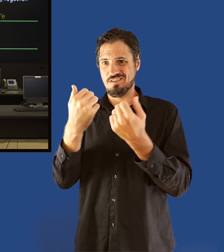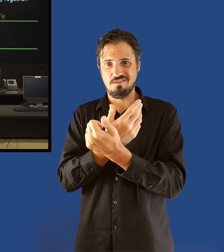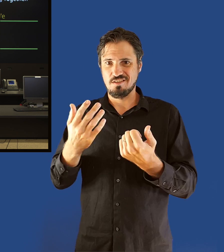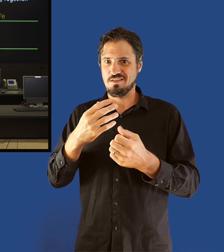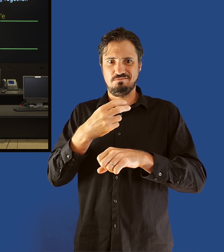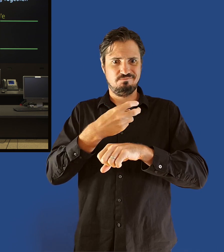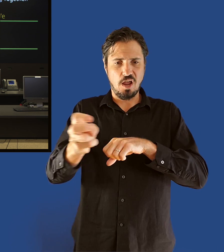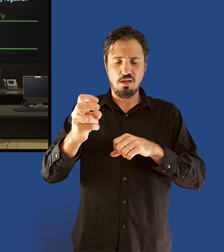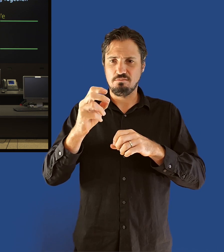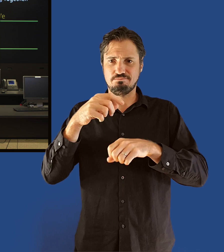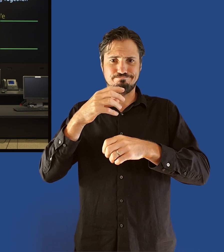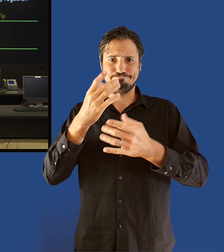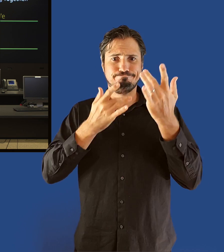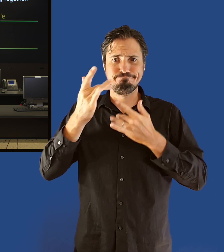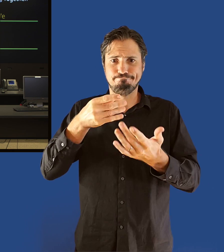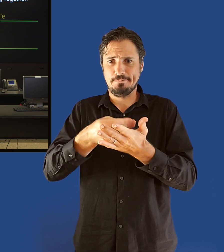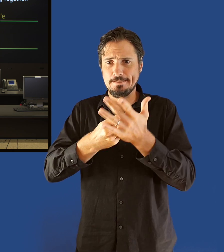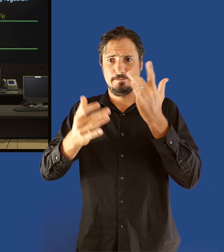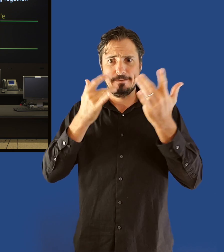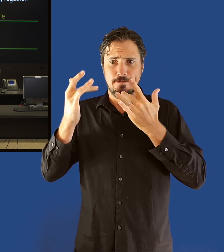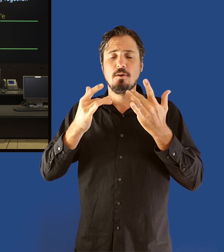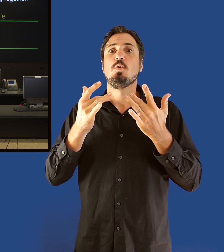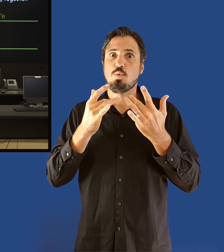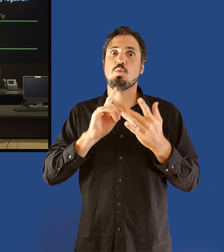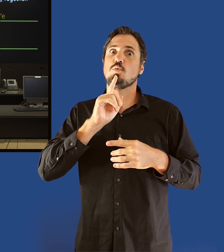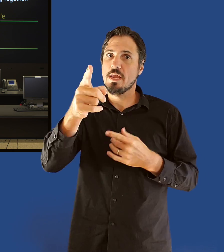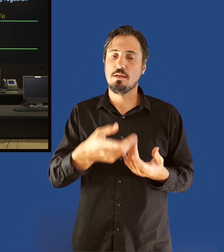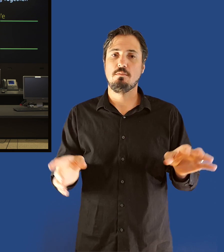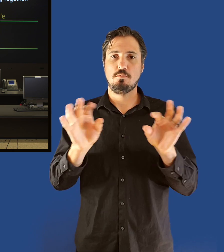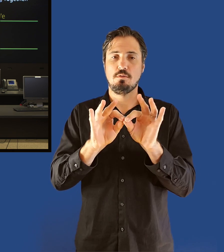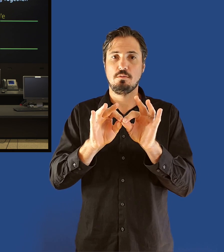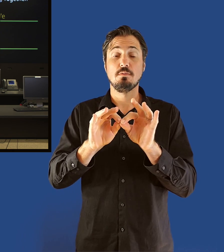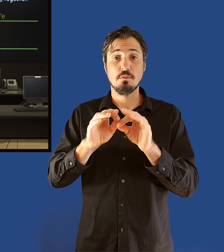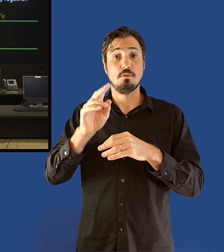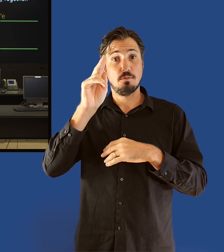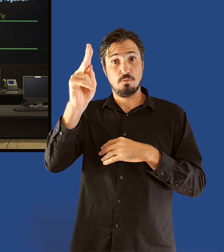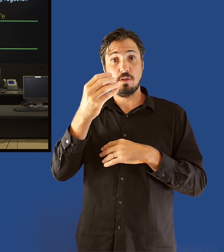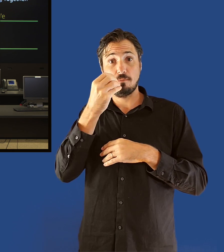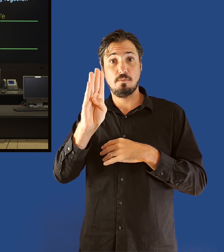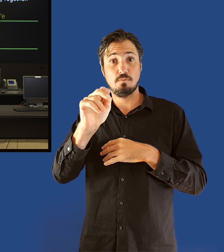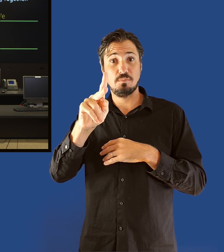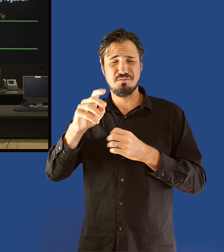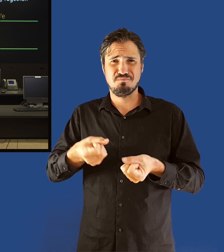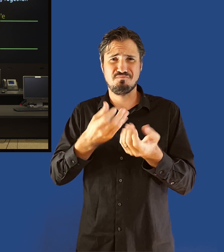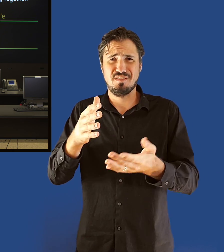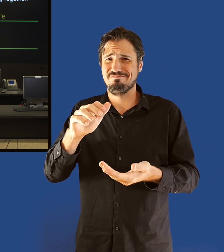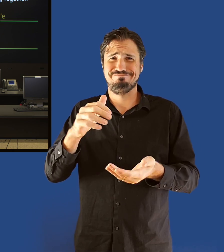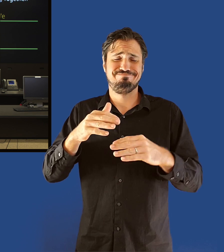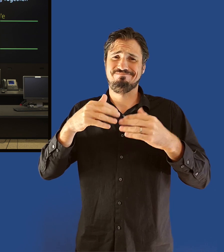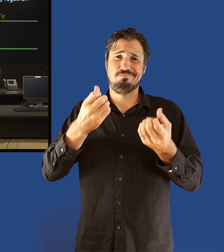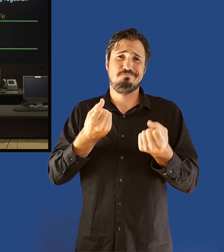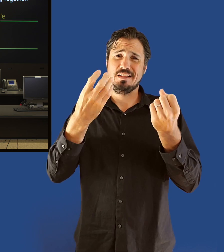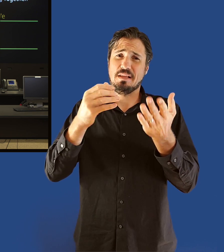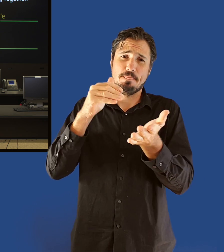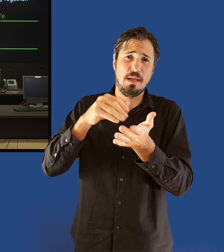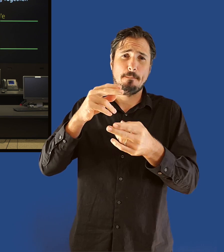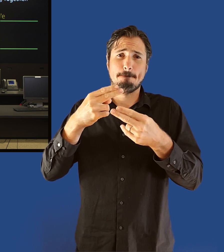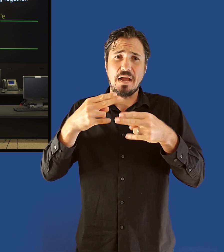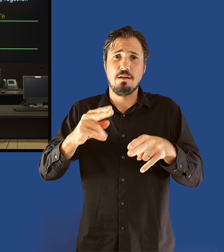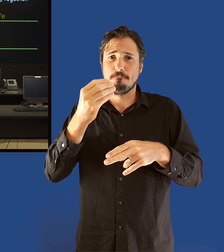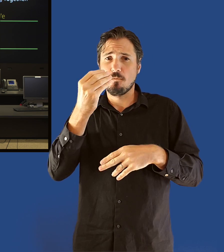The Kaua'i Chapter of Hawai'i Foodbank and the Kaua'i Independent Foodbank provide tens of thousands of pounds of food each week to thousands of Kaua'i families.